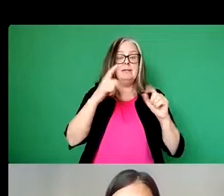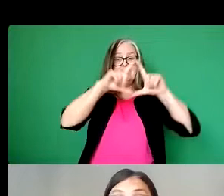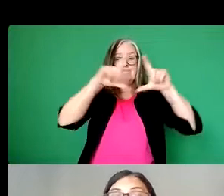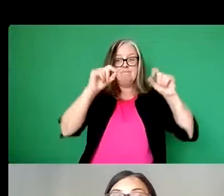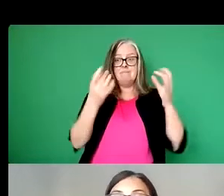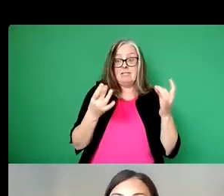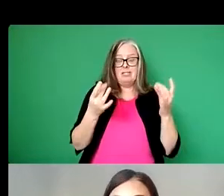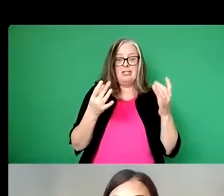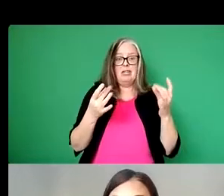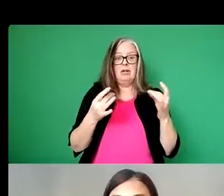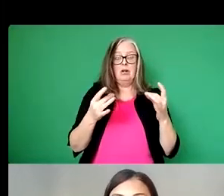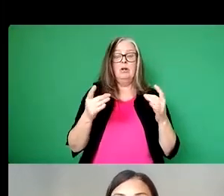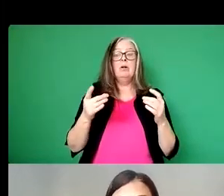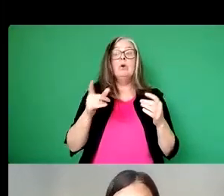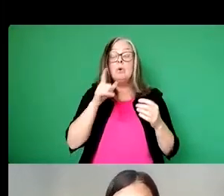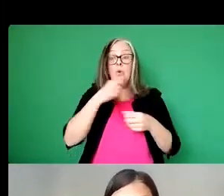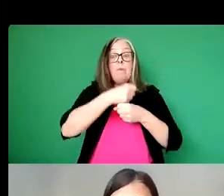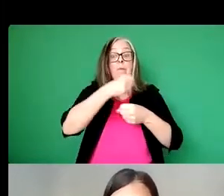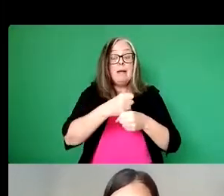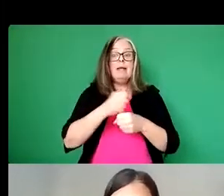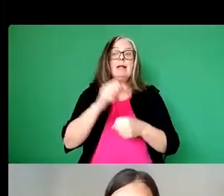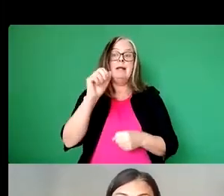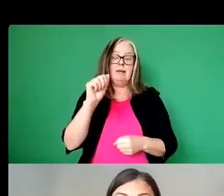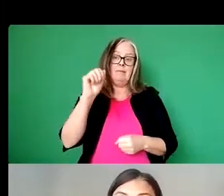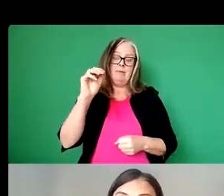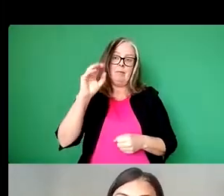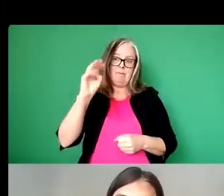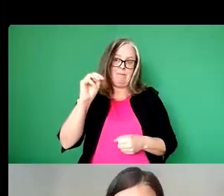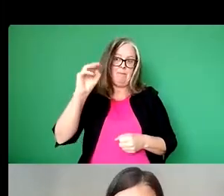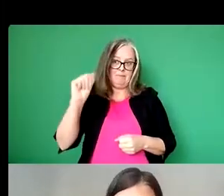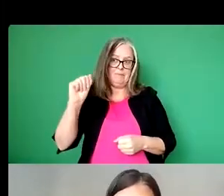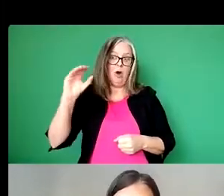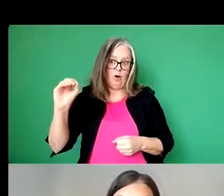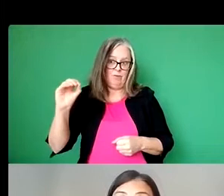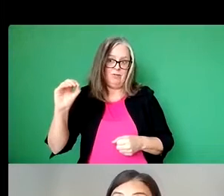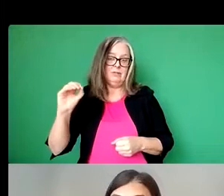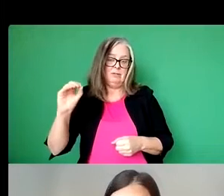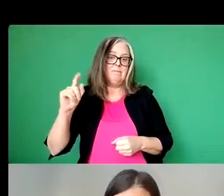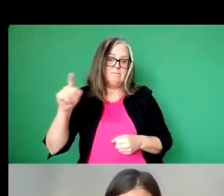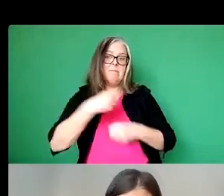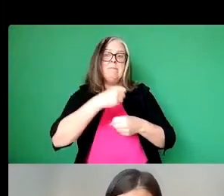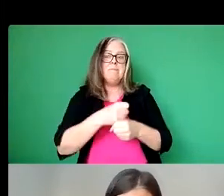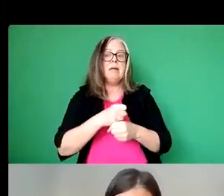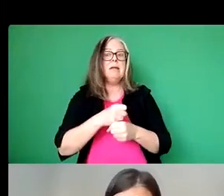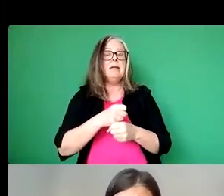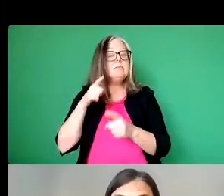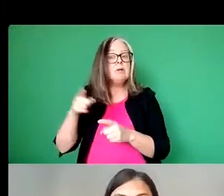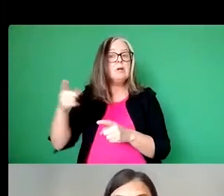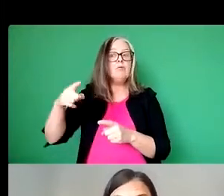created by the manitoba accessibility office in response to restaurant requests and the image is